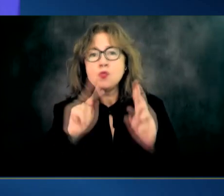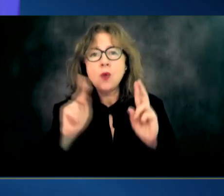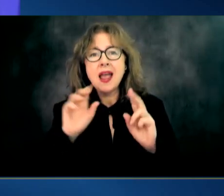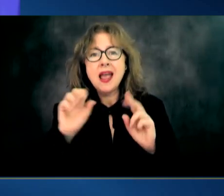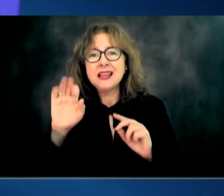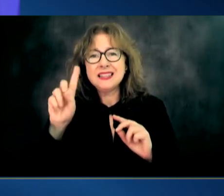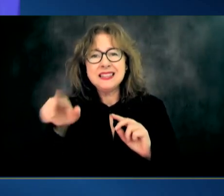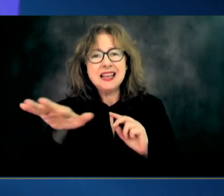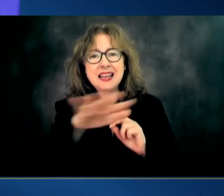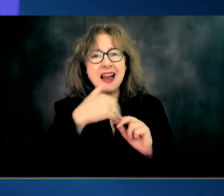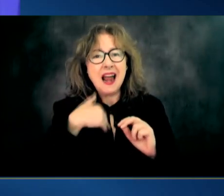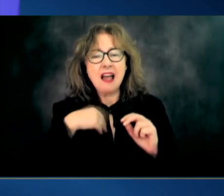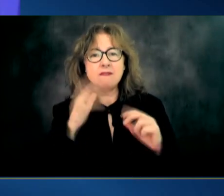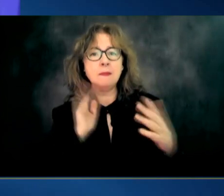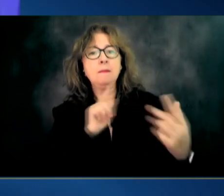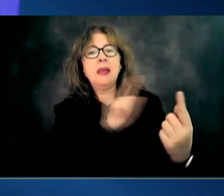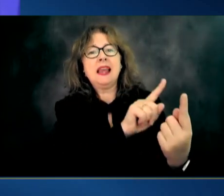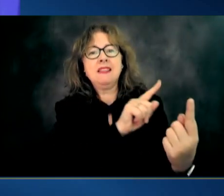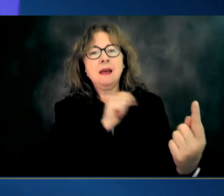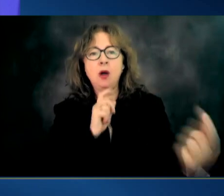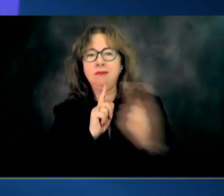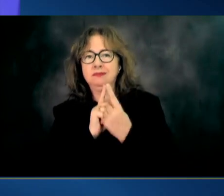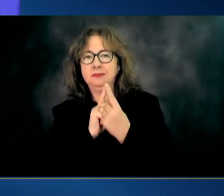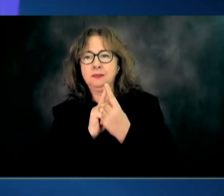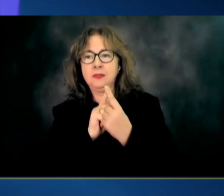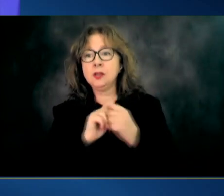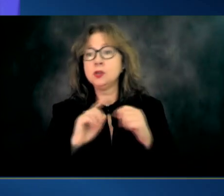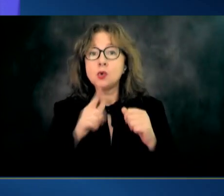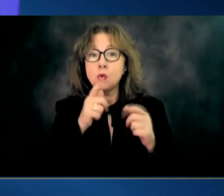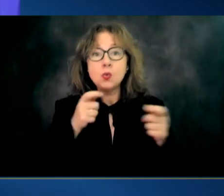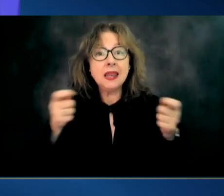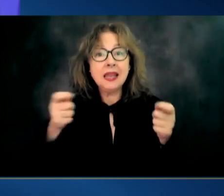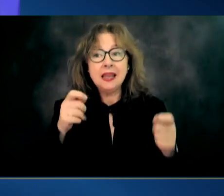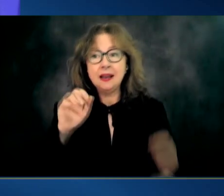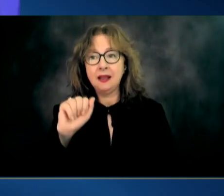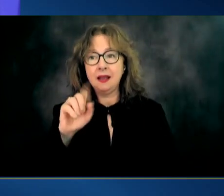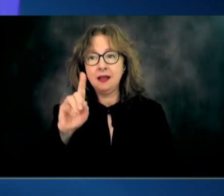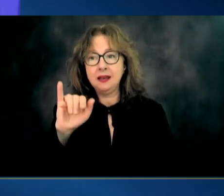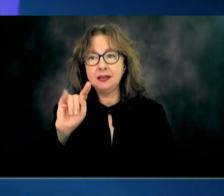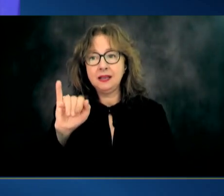the session will be Dr. Aditi Mallick from the Centers for Medicare and Medicaid Services.